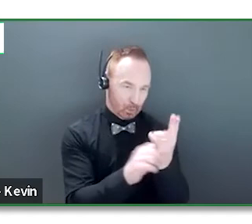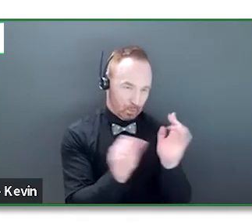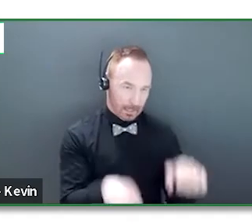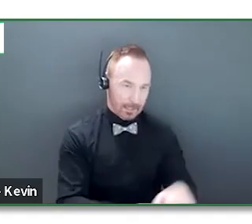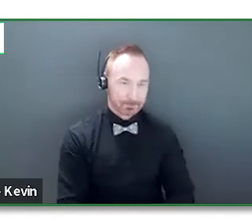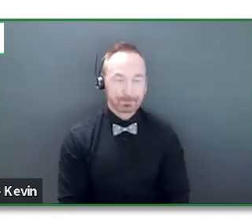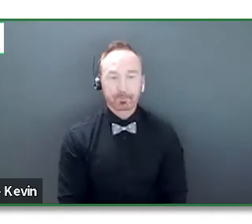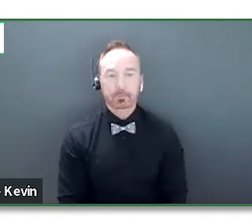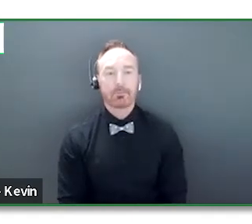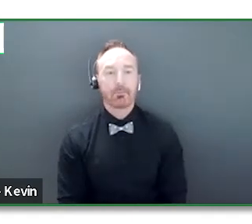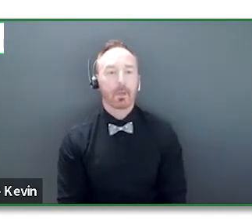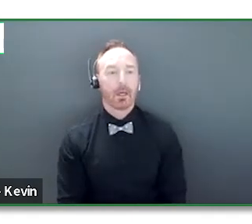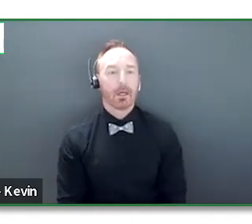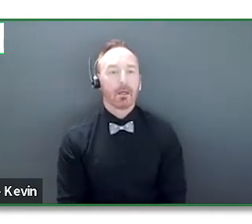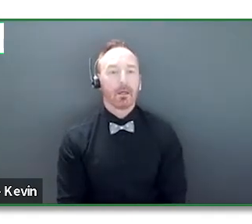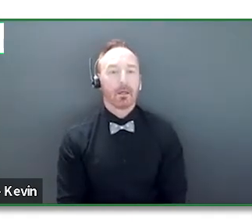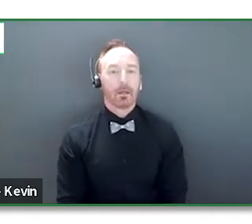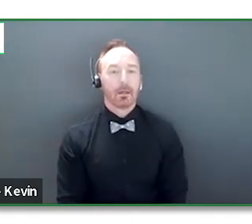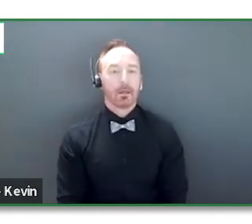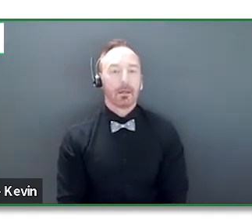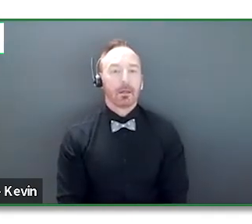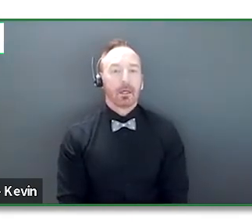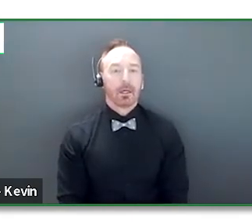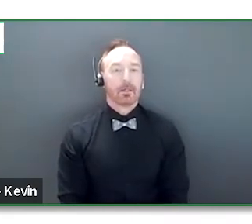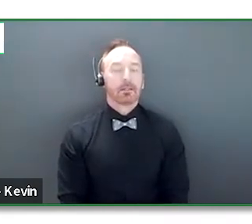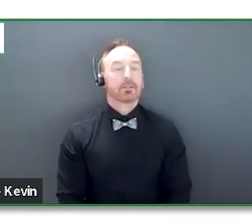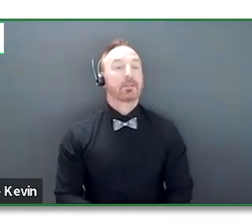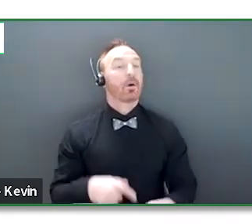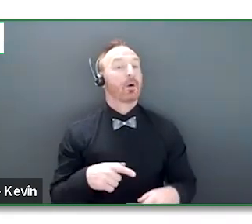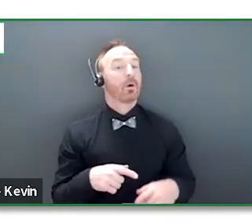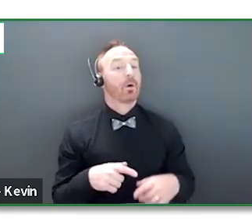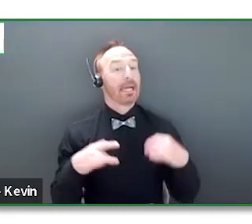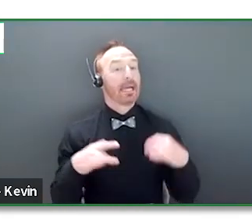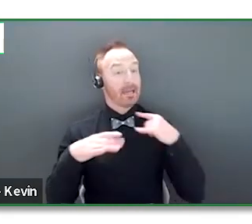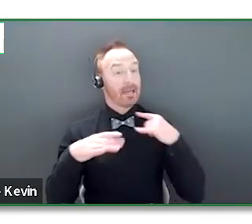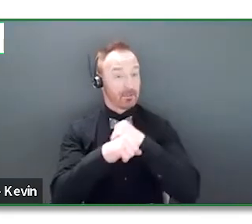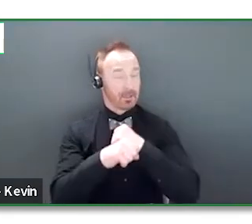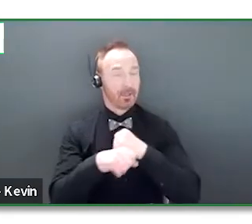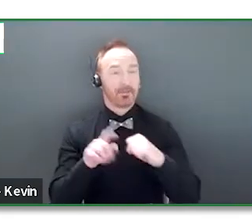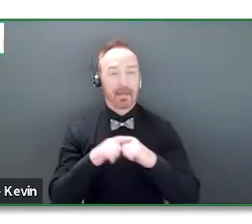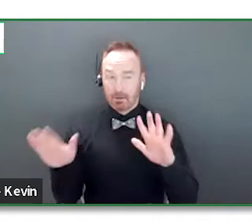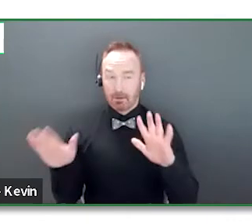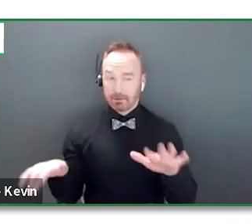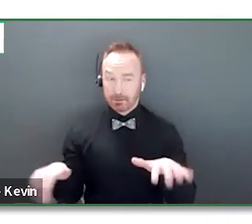So in a nutshell, those are our challenges. Those are in and some of the